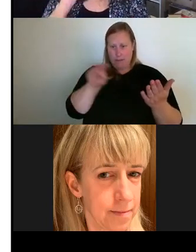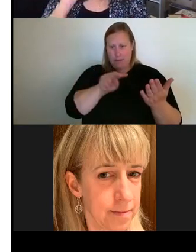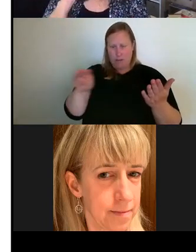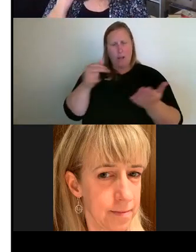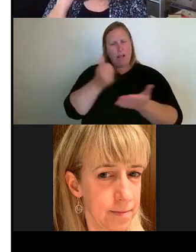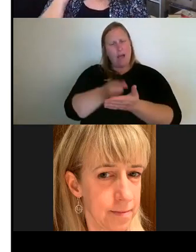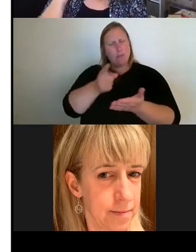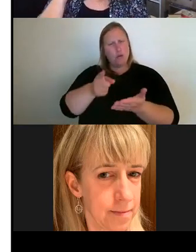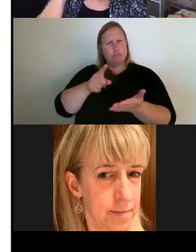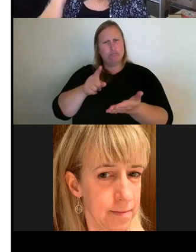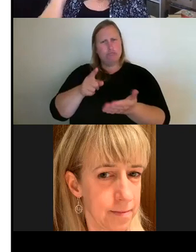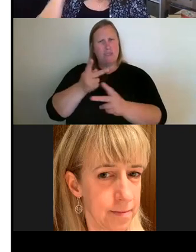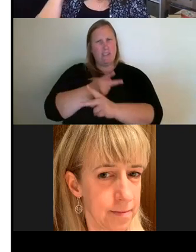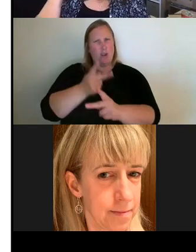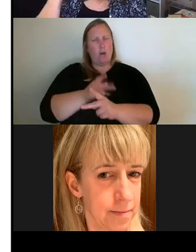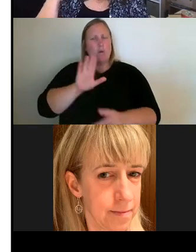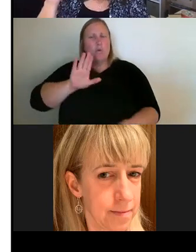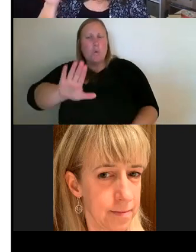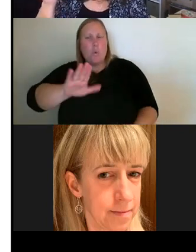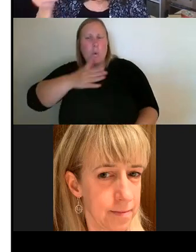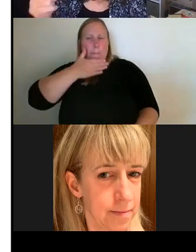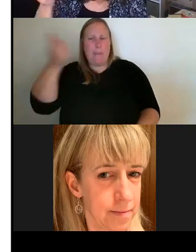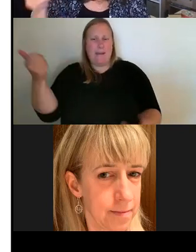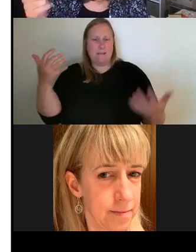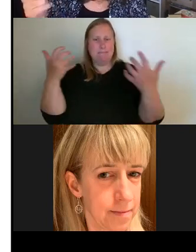what your best font is for reading and comprehension